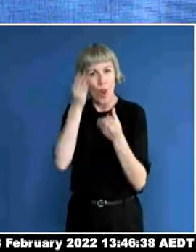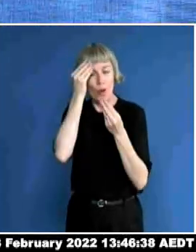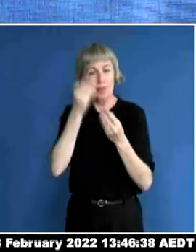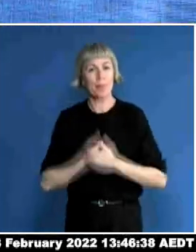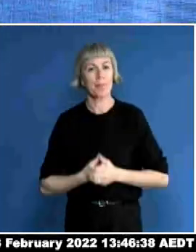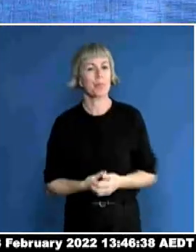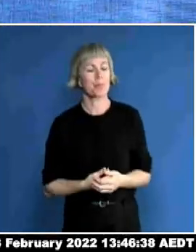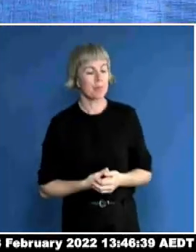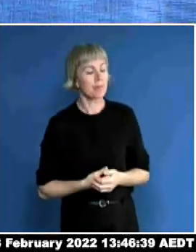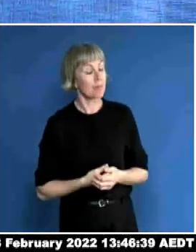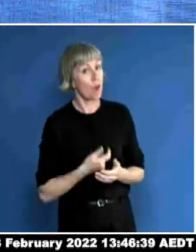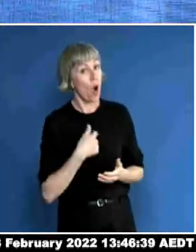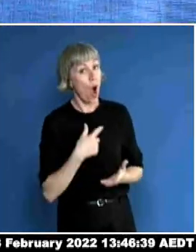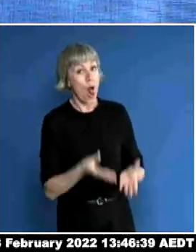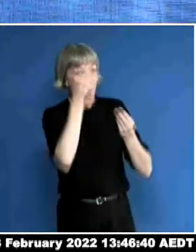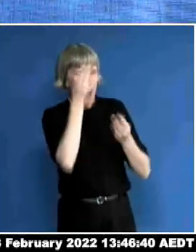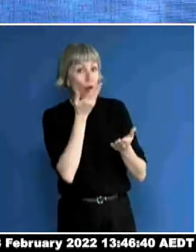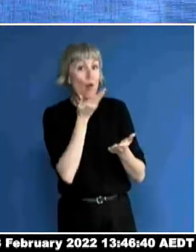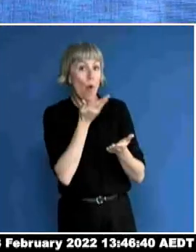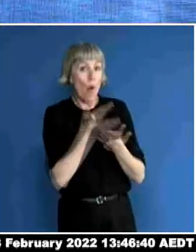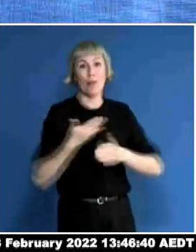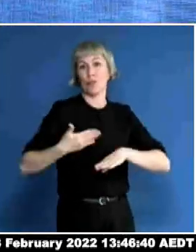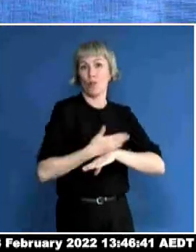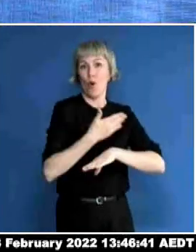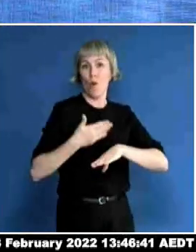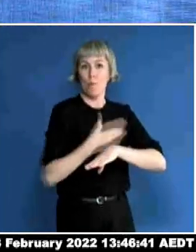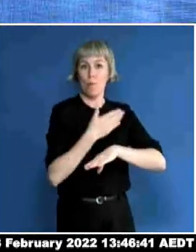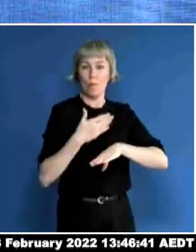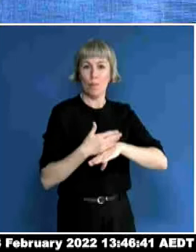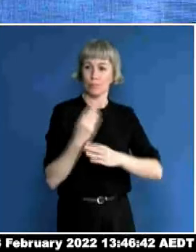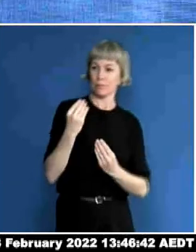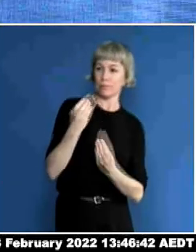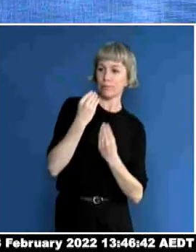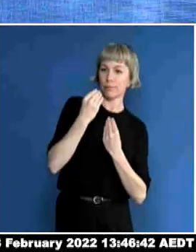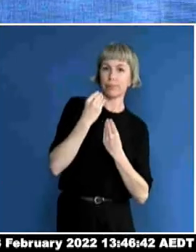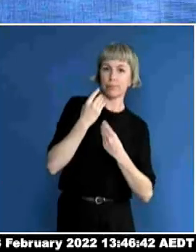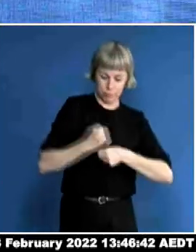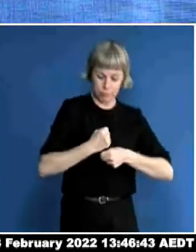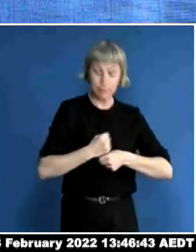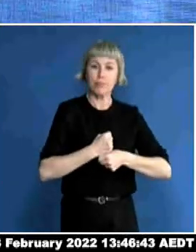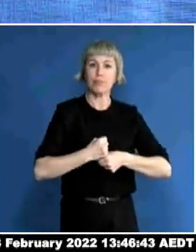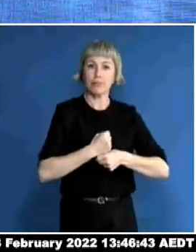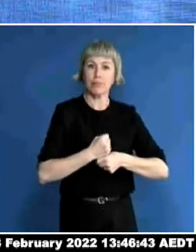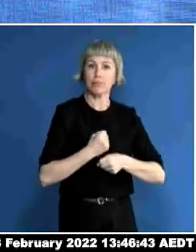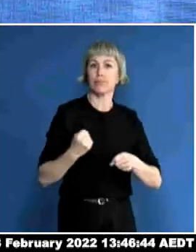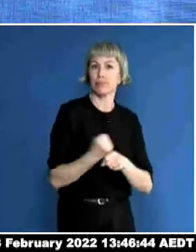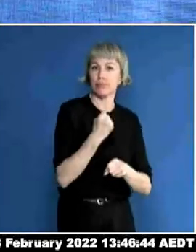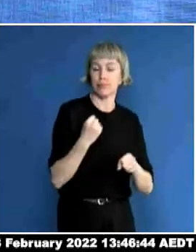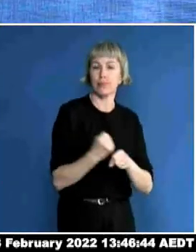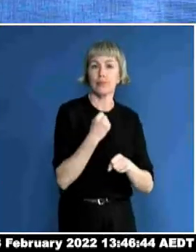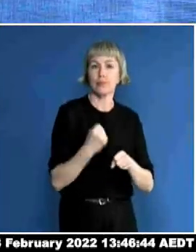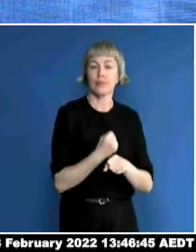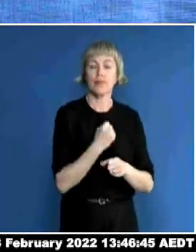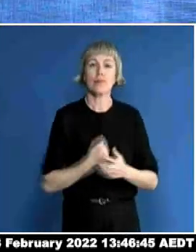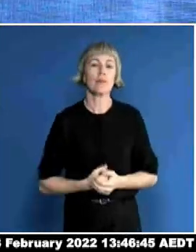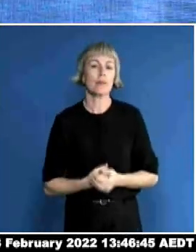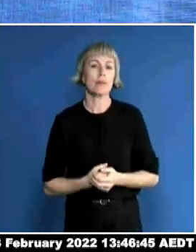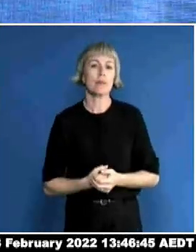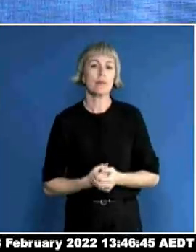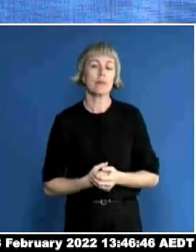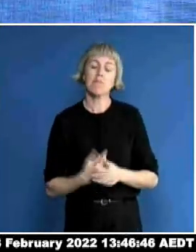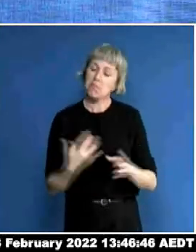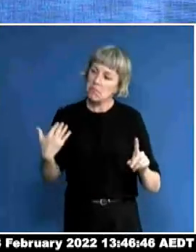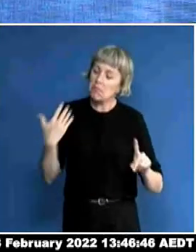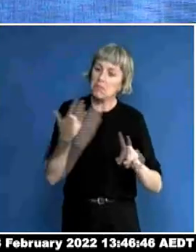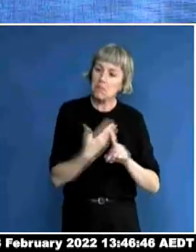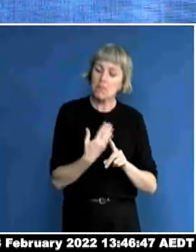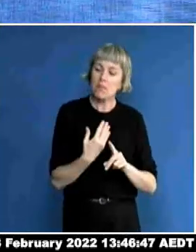I - over the years, I did have some, like, one day training at a coffee company, but I